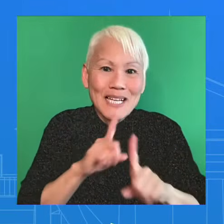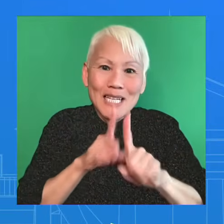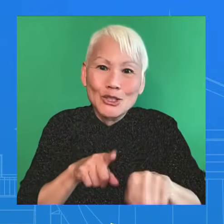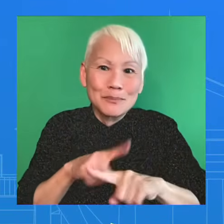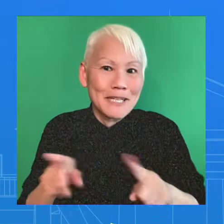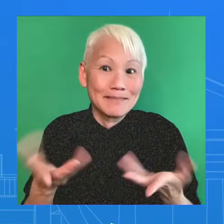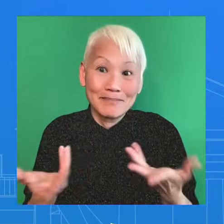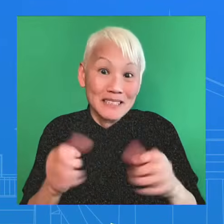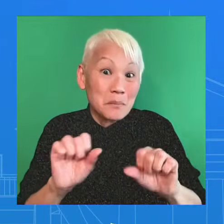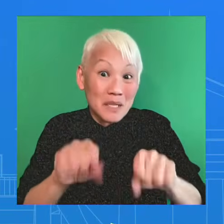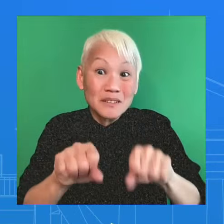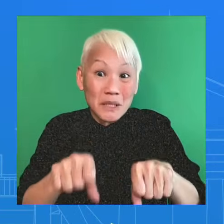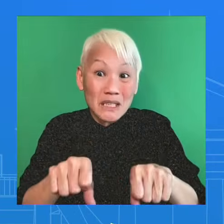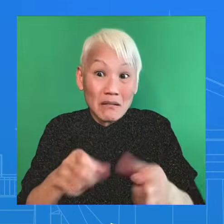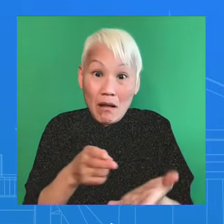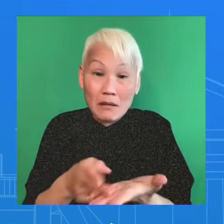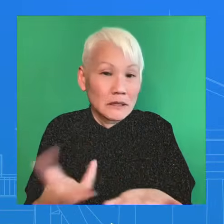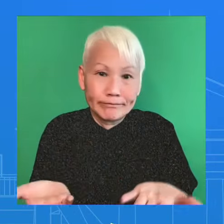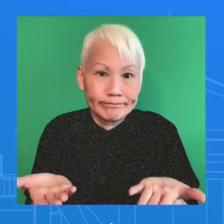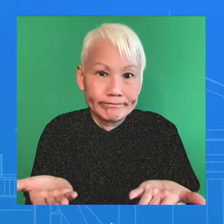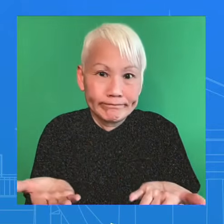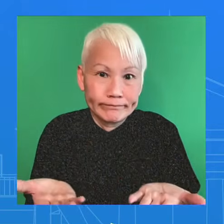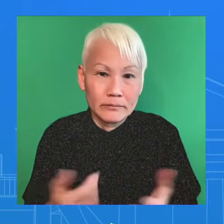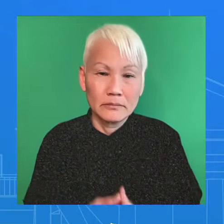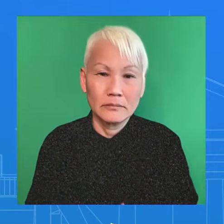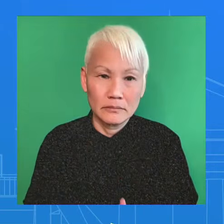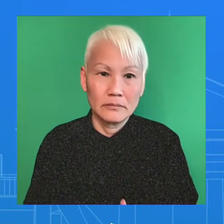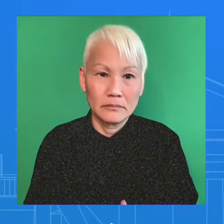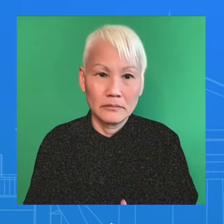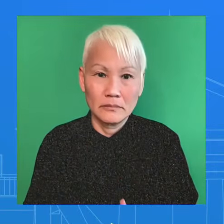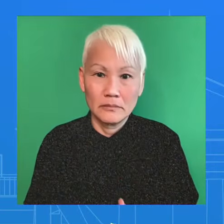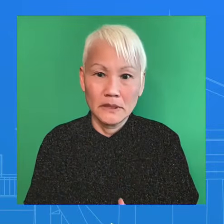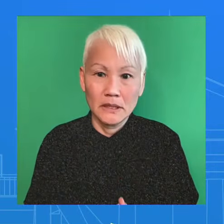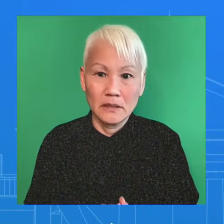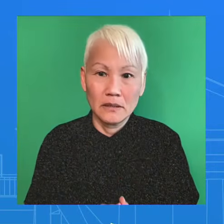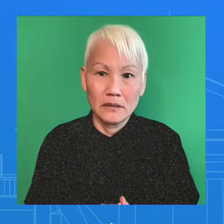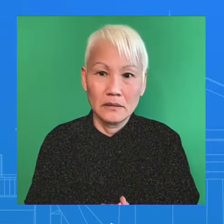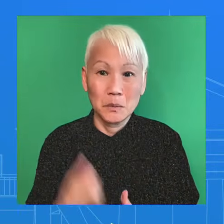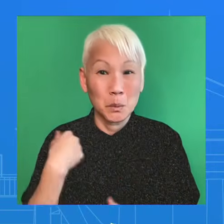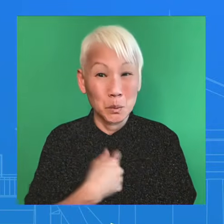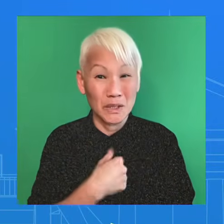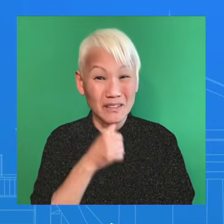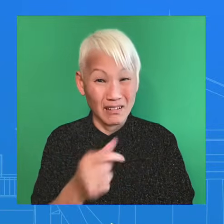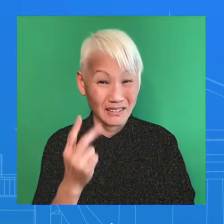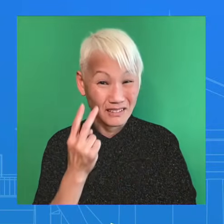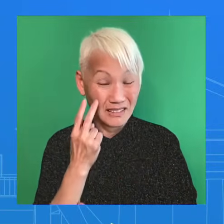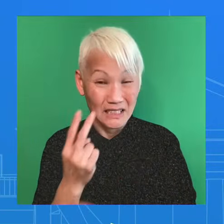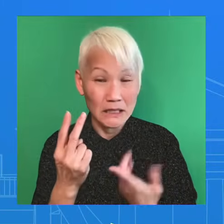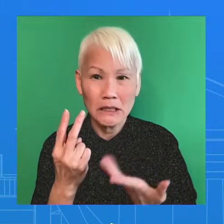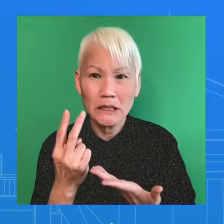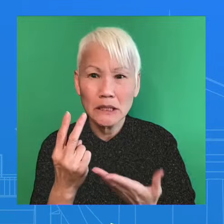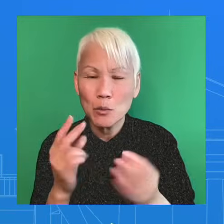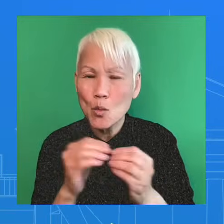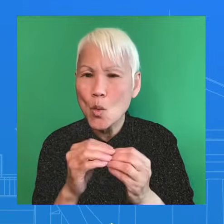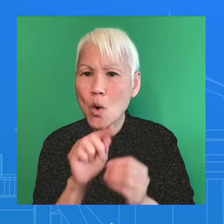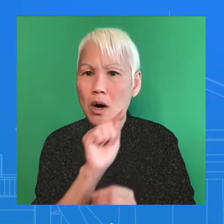Now, we don't --we haven't seen many more disclosures in recent weeks, so that's a positive,